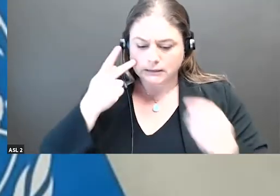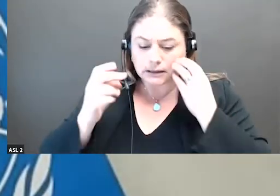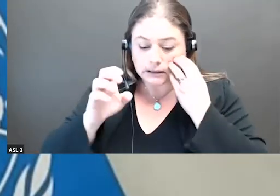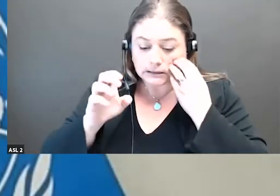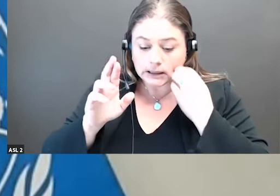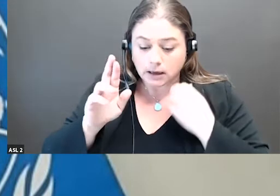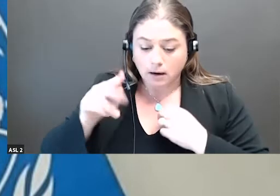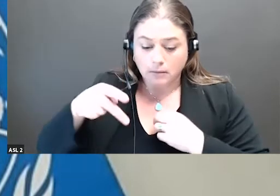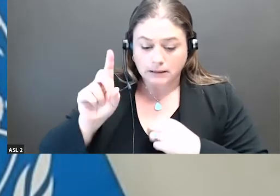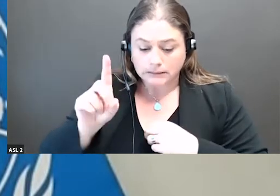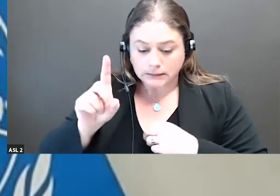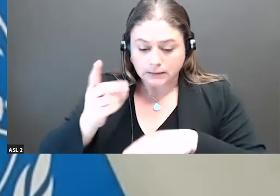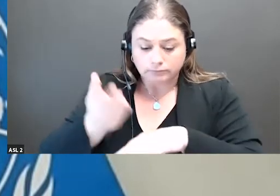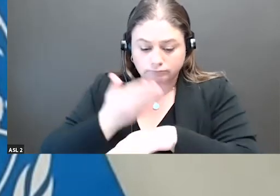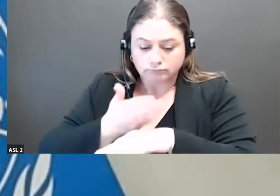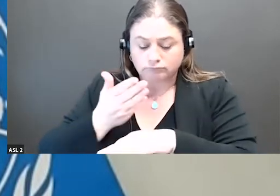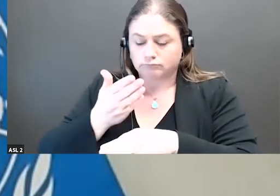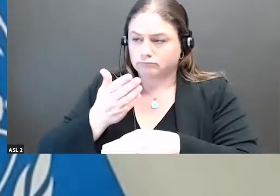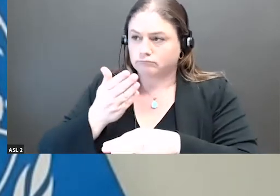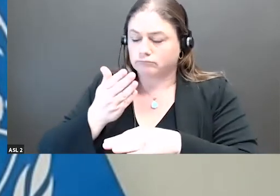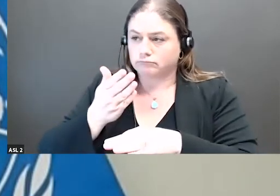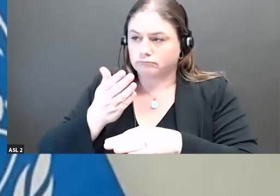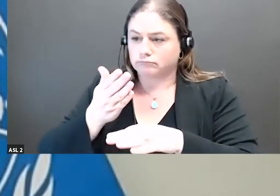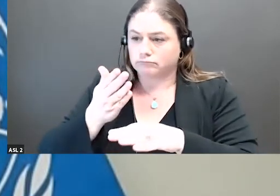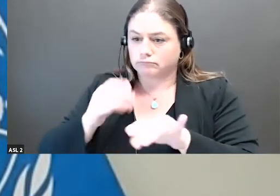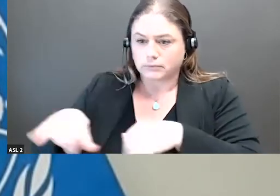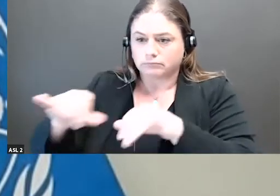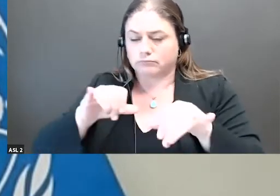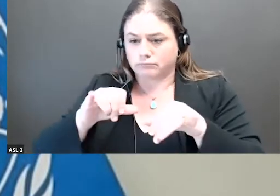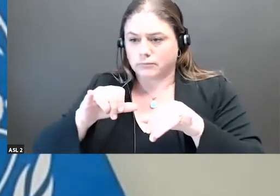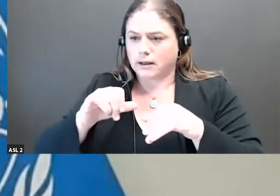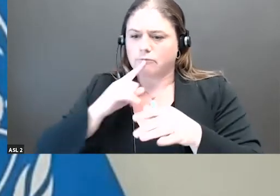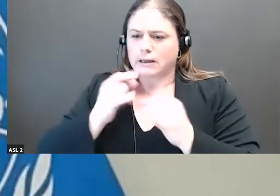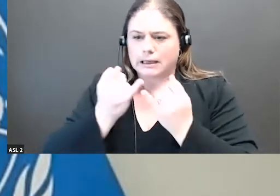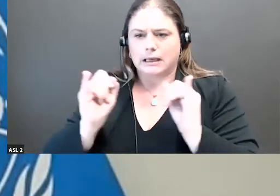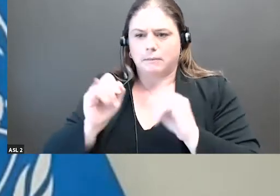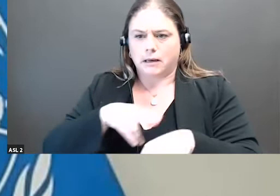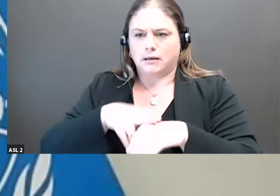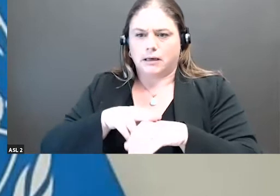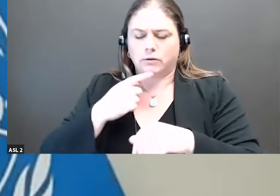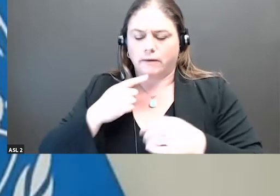highlighting the universal and interdependent nature of human rights as disability is often